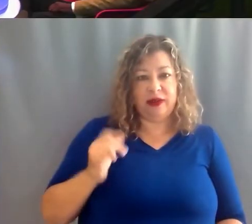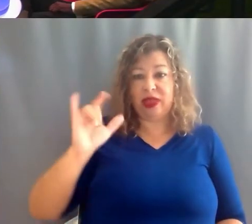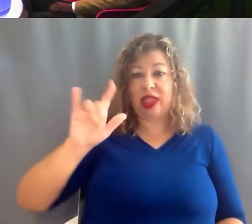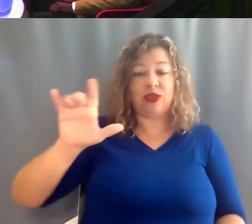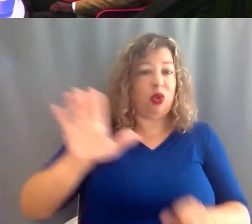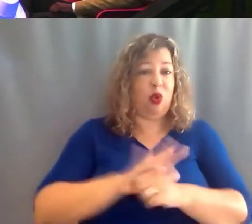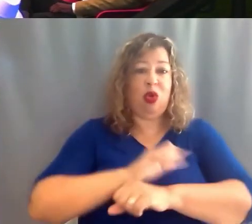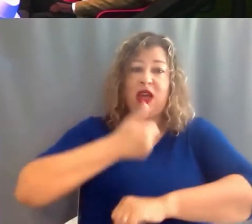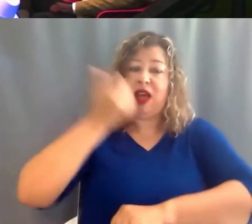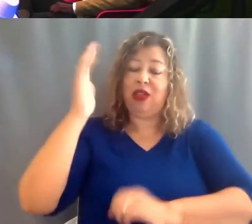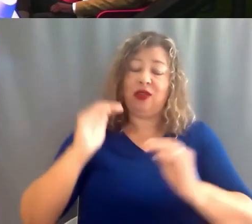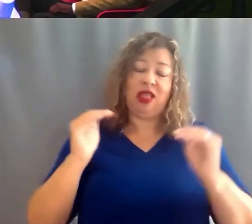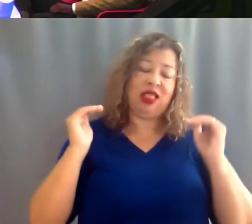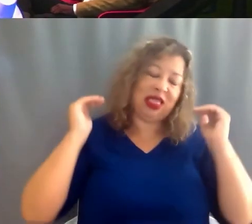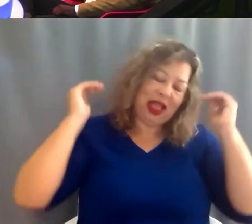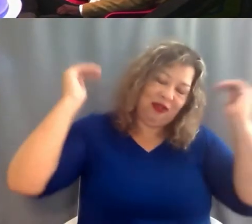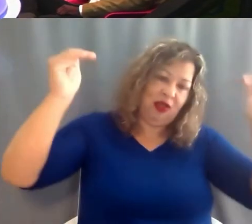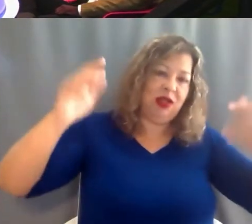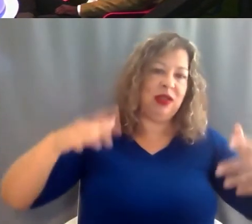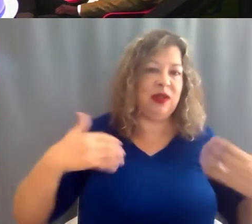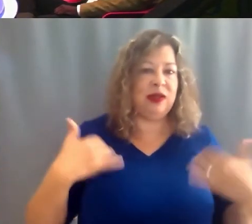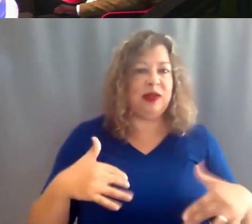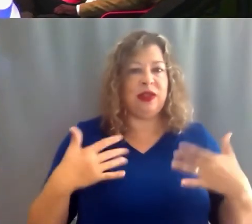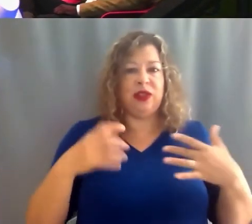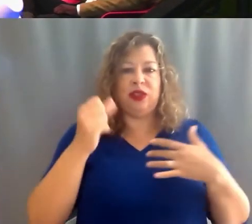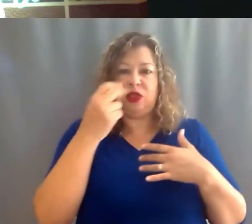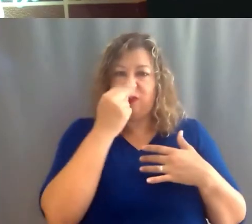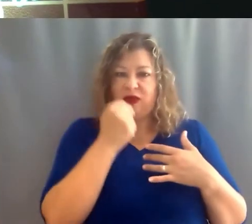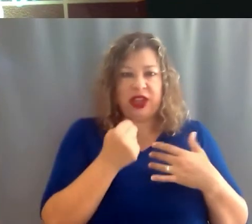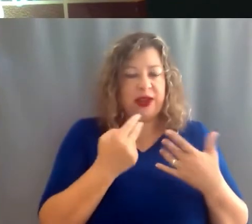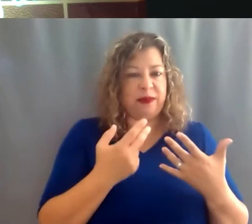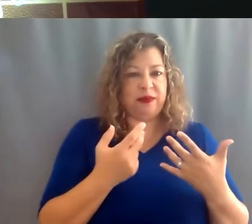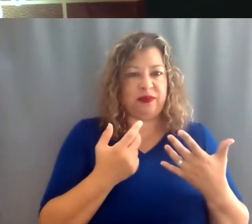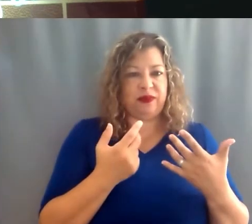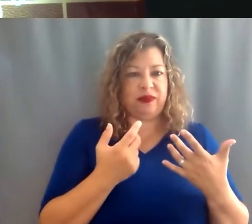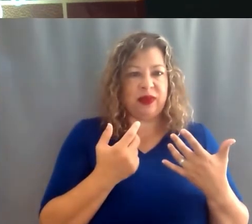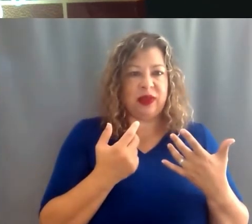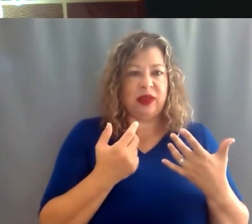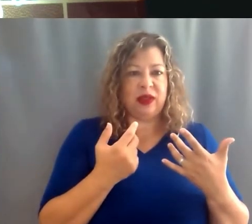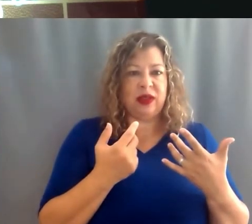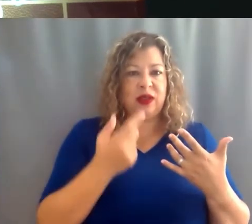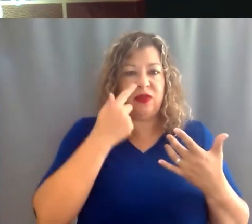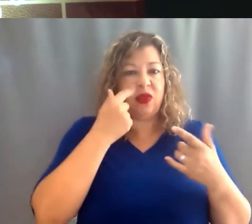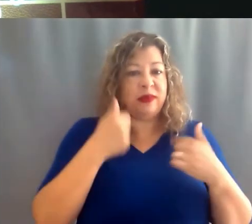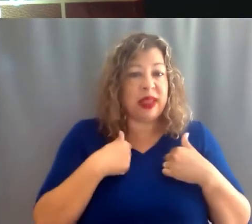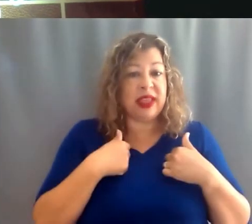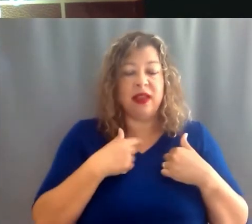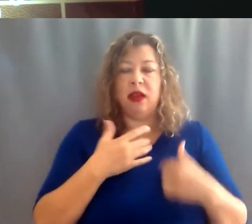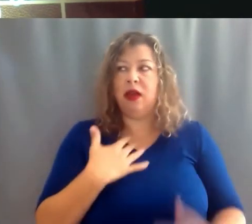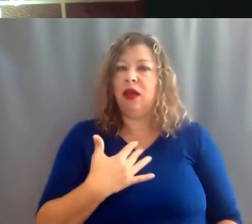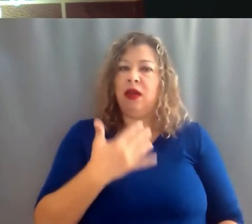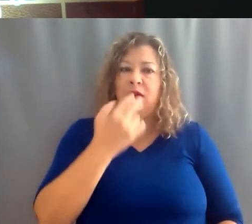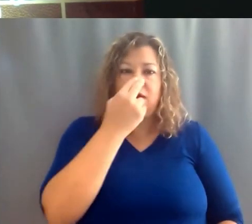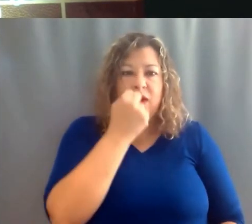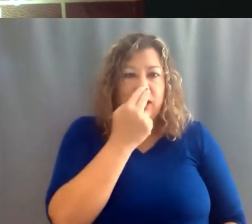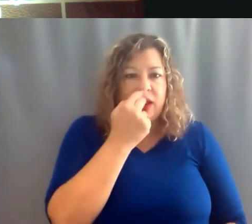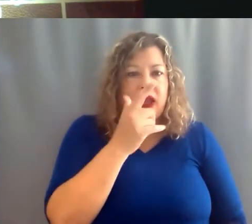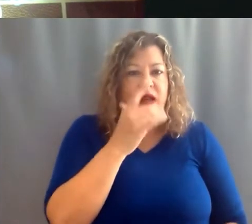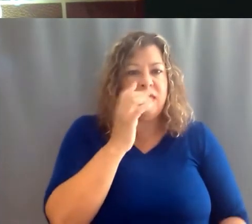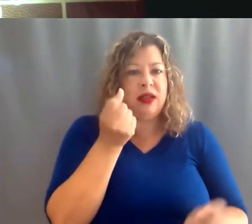I'm sorry. Did I cut you off? I just thought for me. It was so funny about how it was about multiple forms of art. You know what I mean?